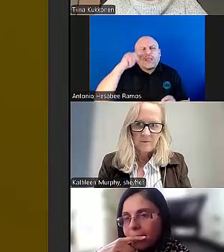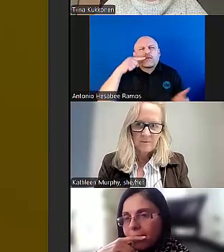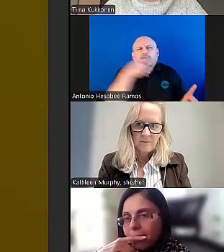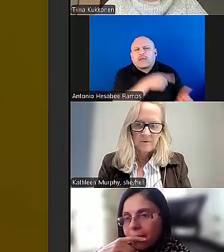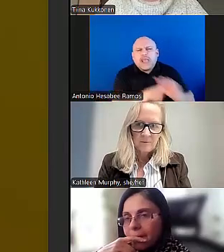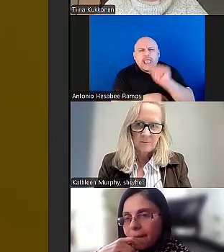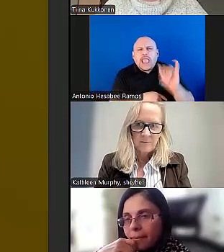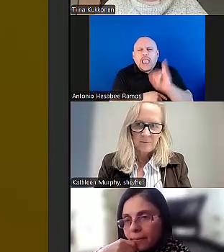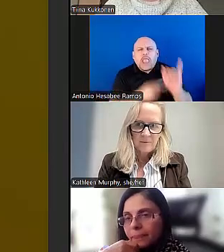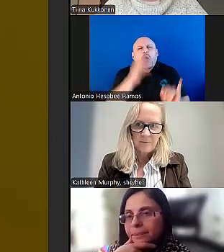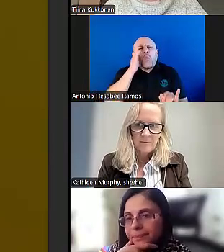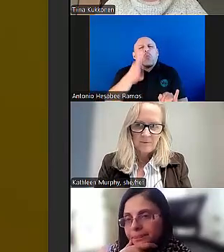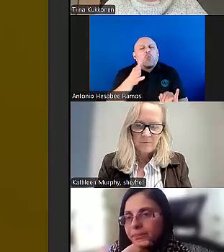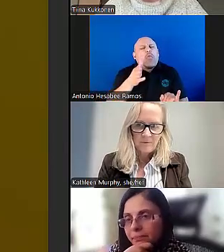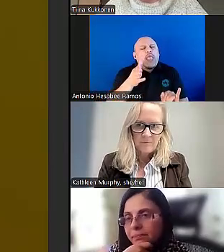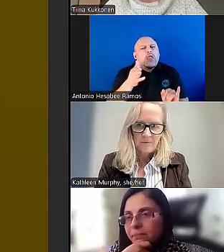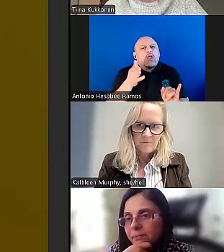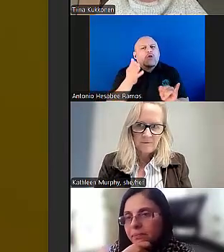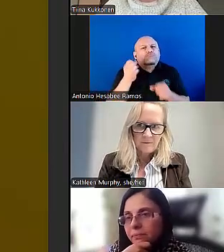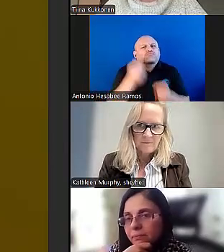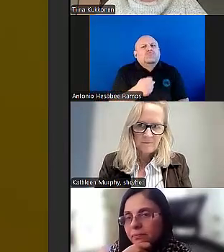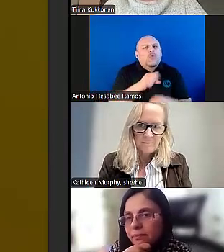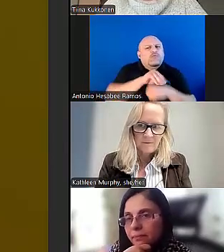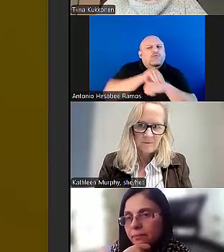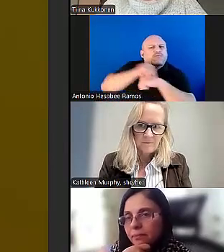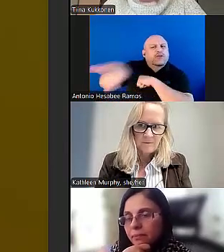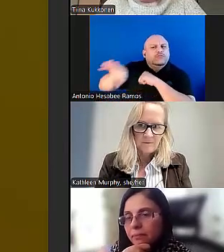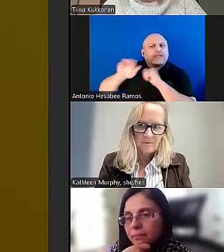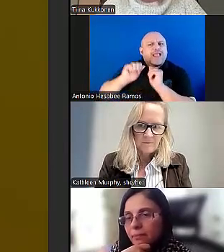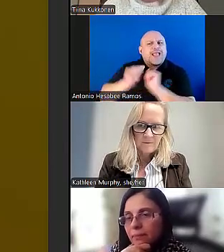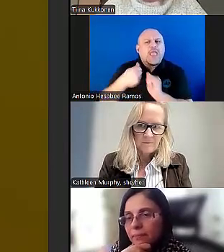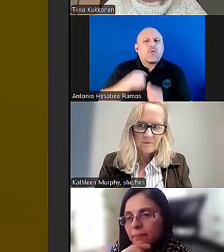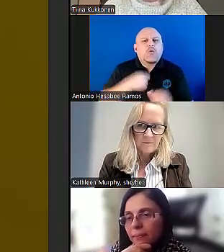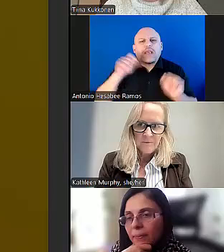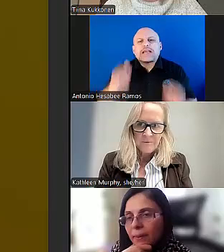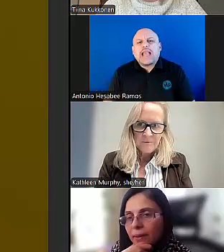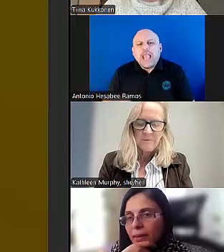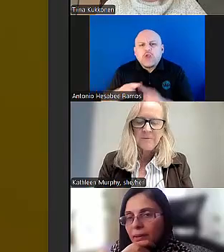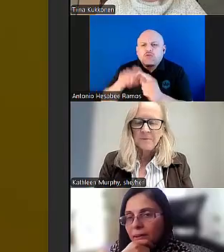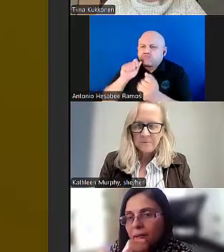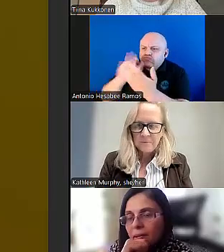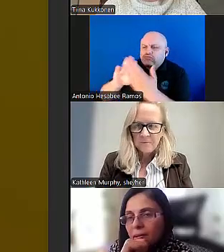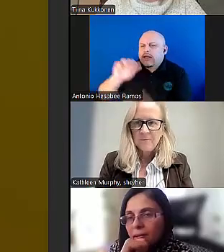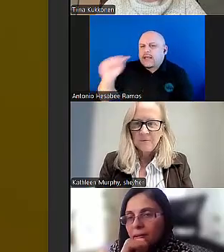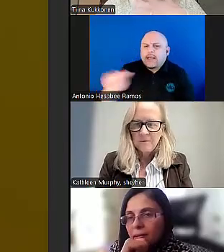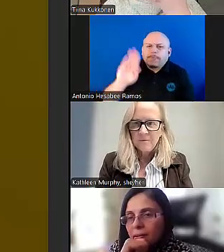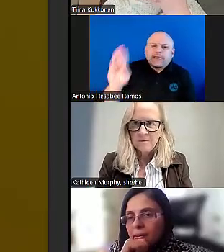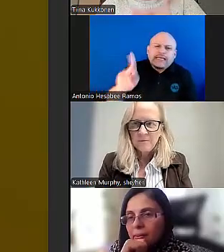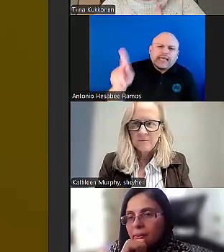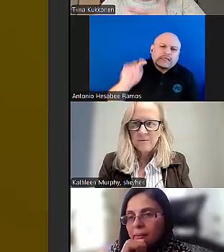influence on how we can approach arts-based knowledge translation, and just adding to the